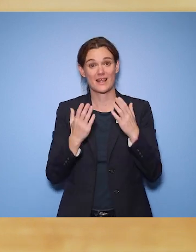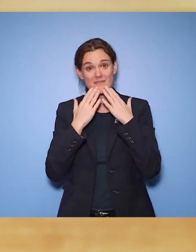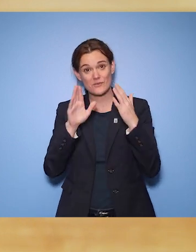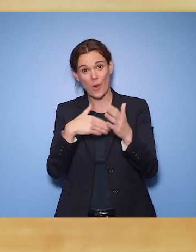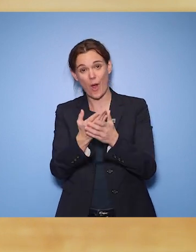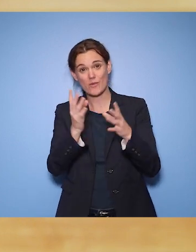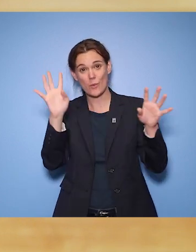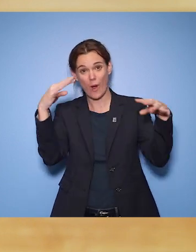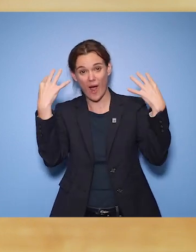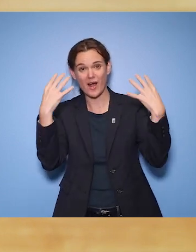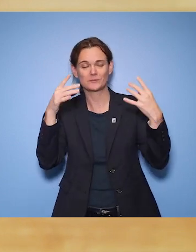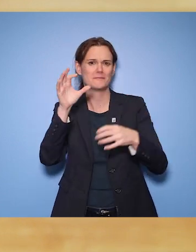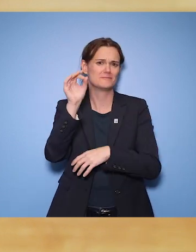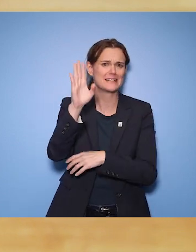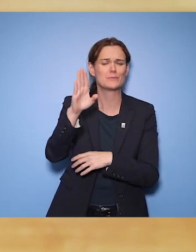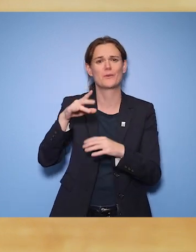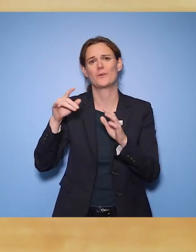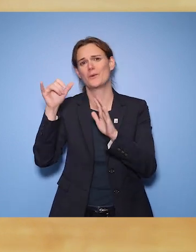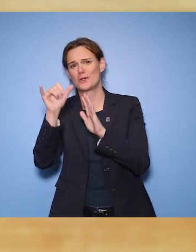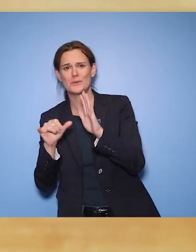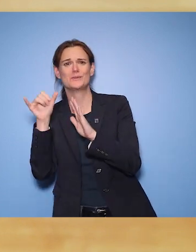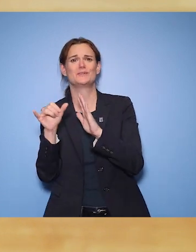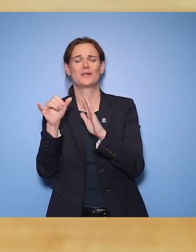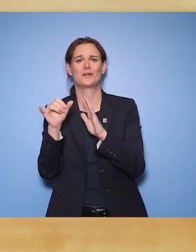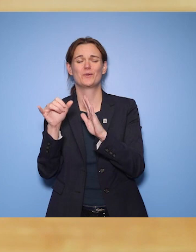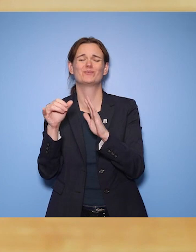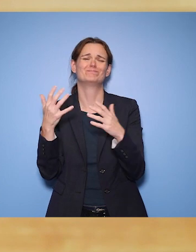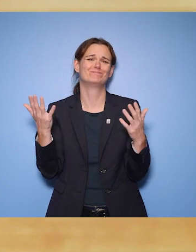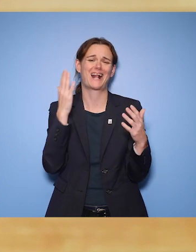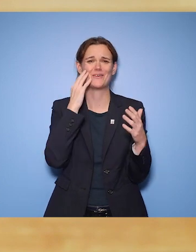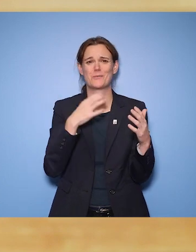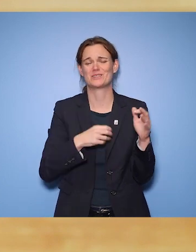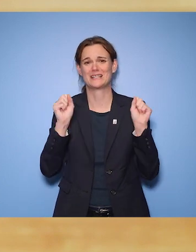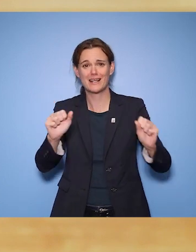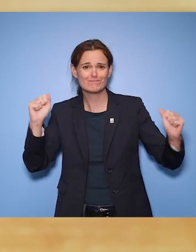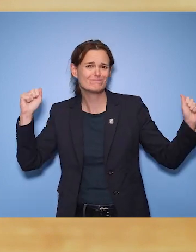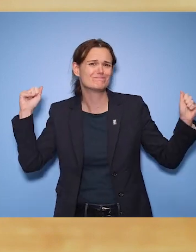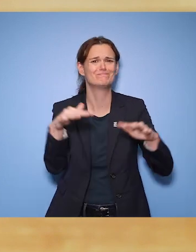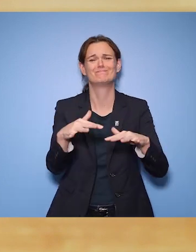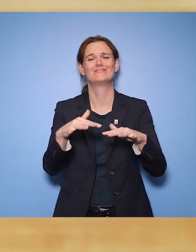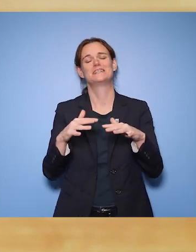are joining us through Facebook and YouTube and while nothing beats an in-person celebration,